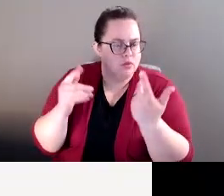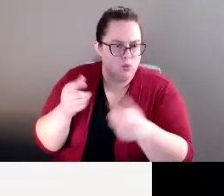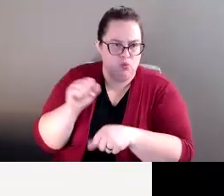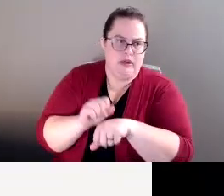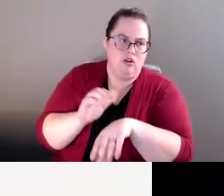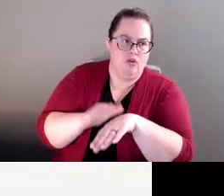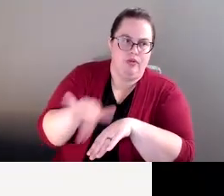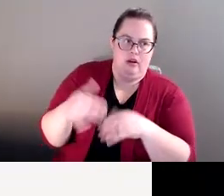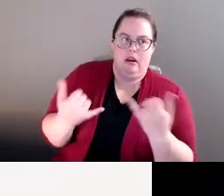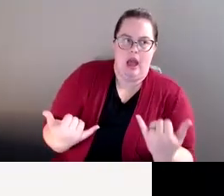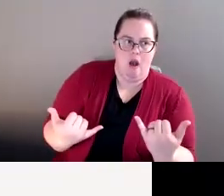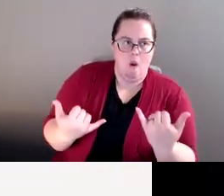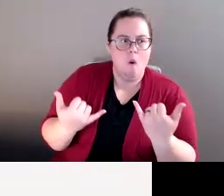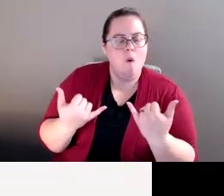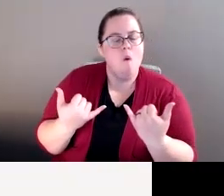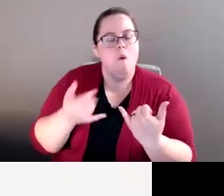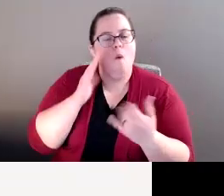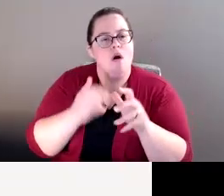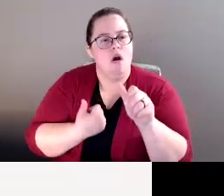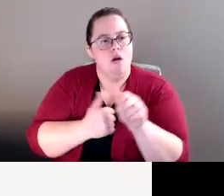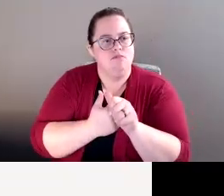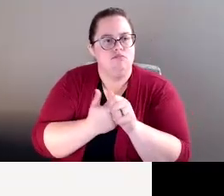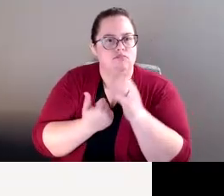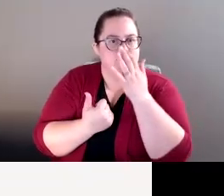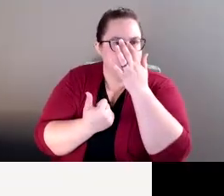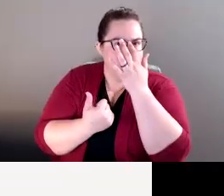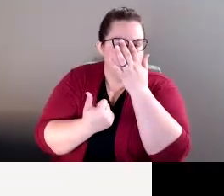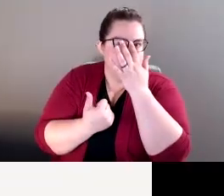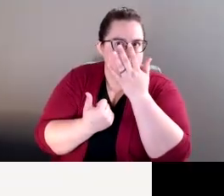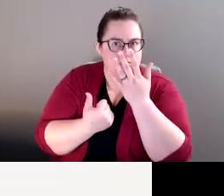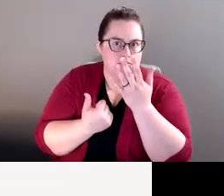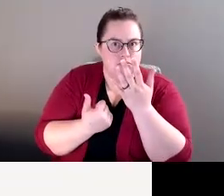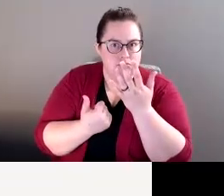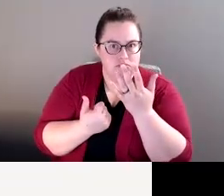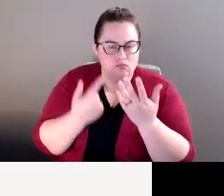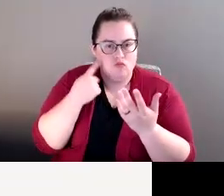too, that are going to be updating it. To be for...they're